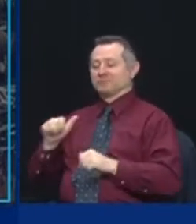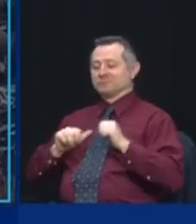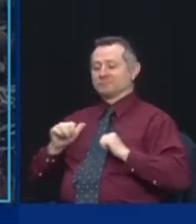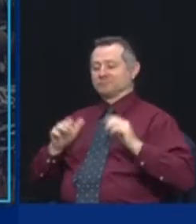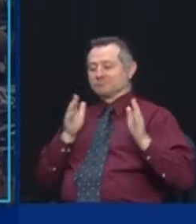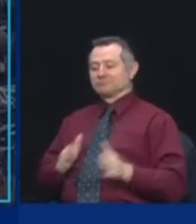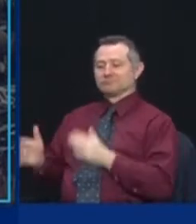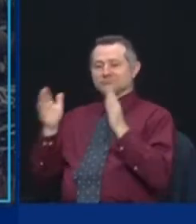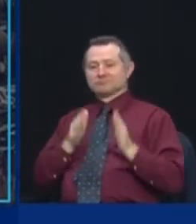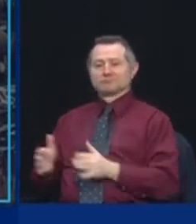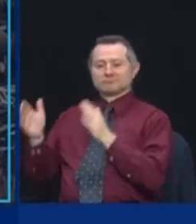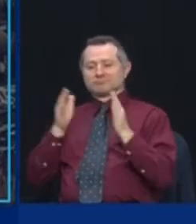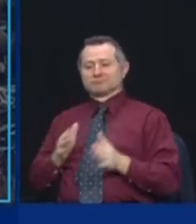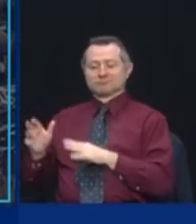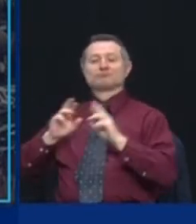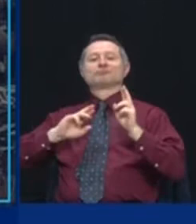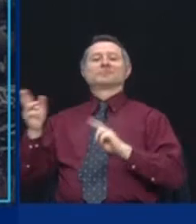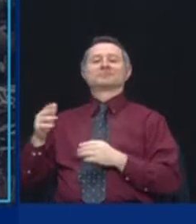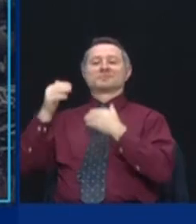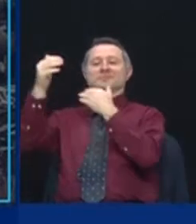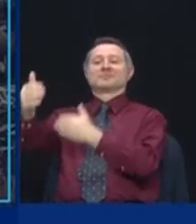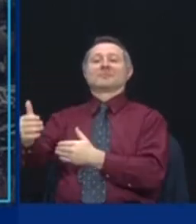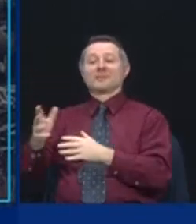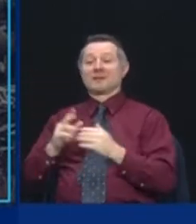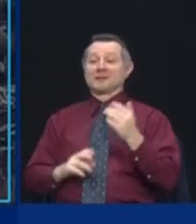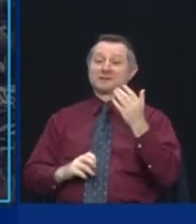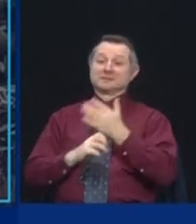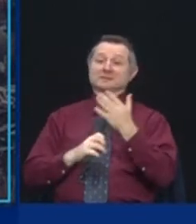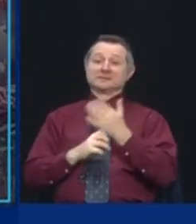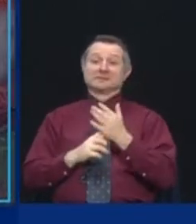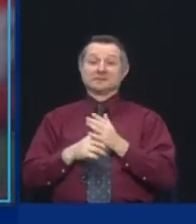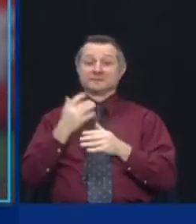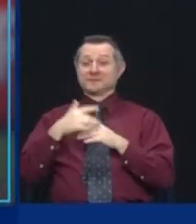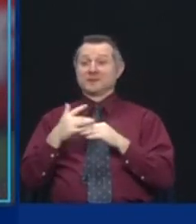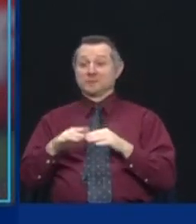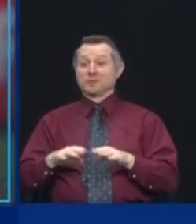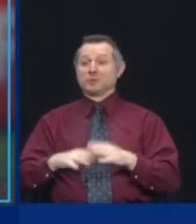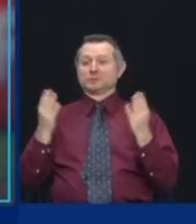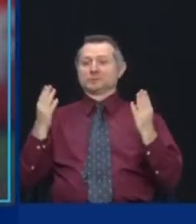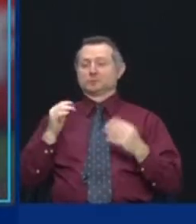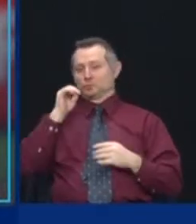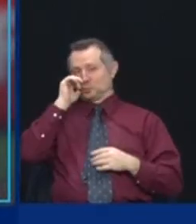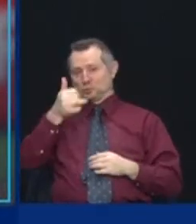ON. AND THEY'RE IN THE PROCESS OF DOING THAT.